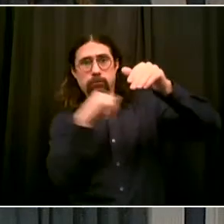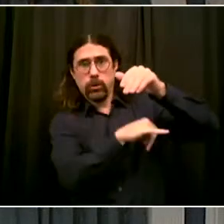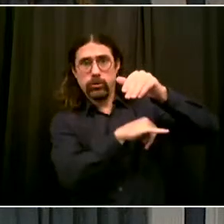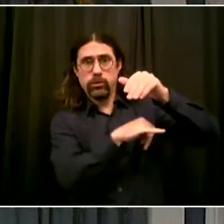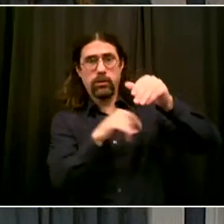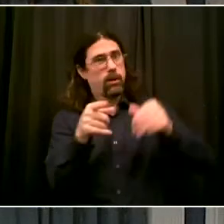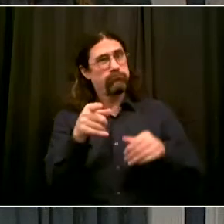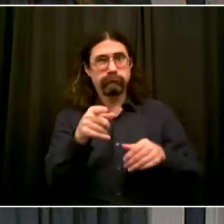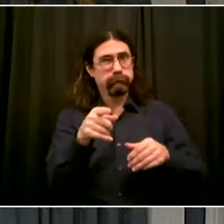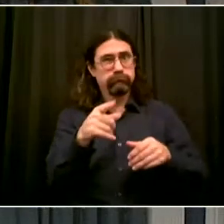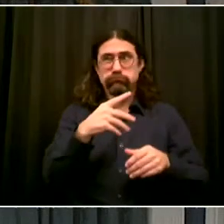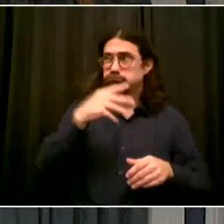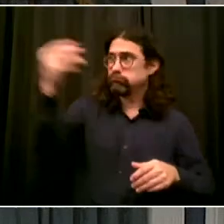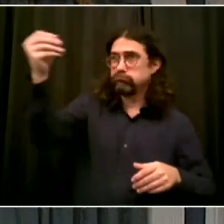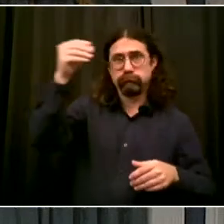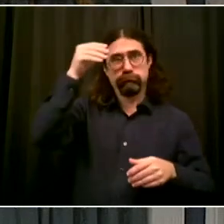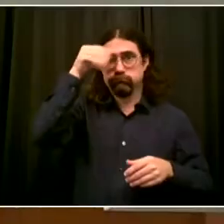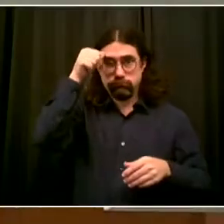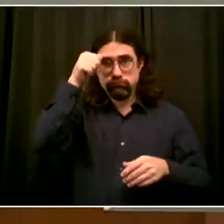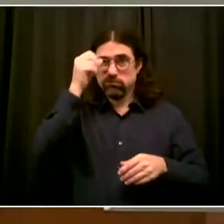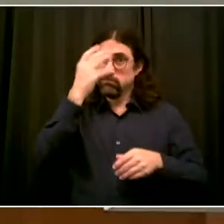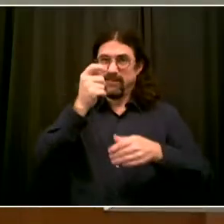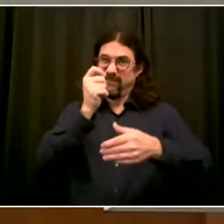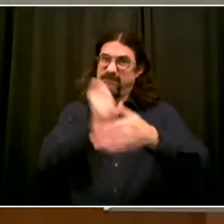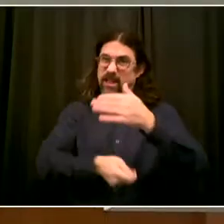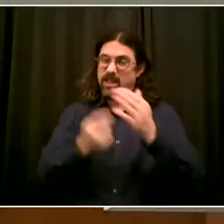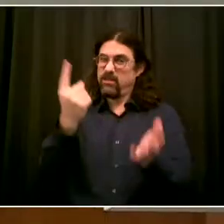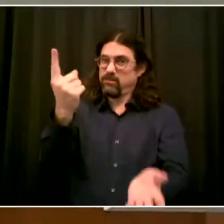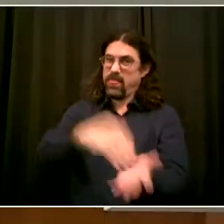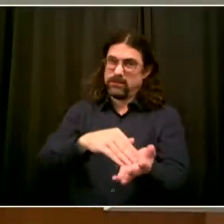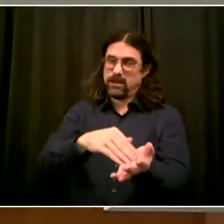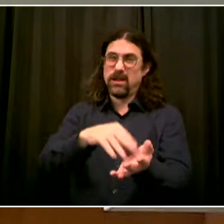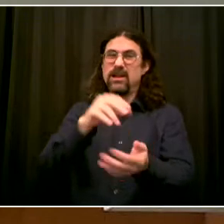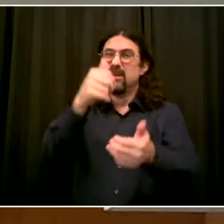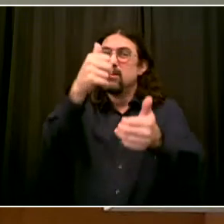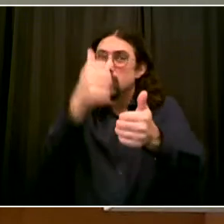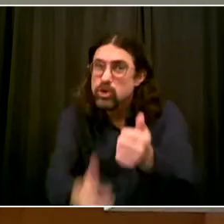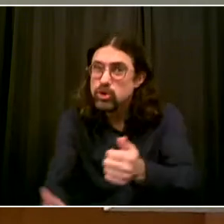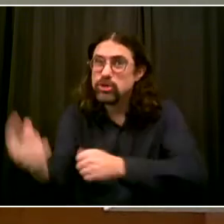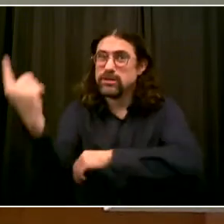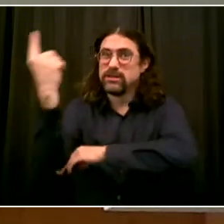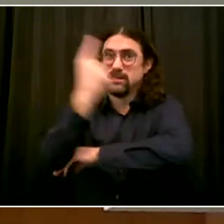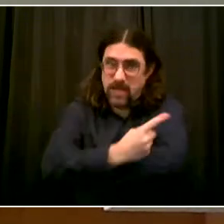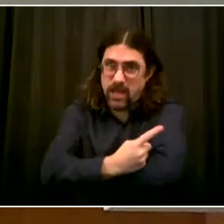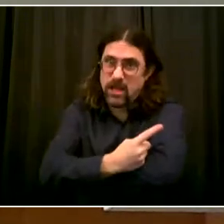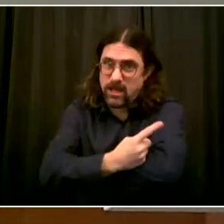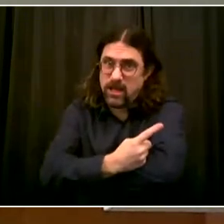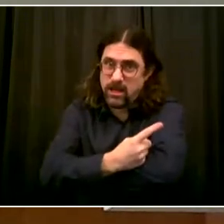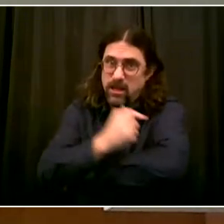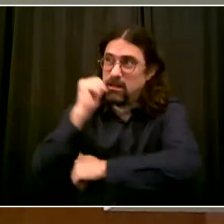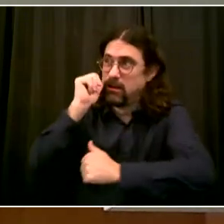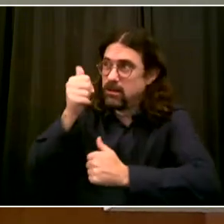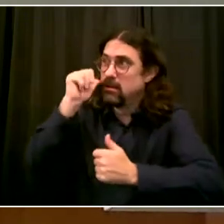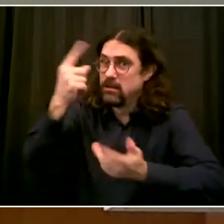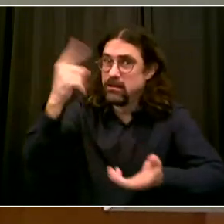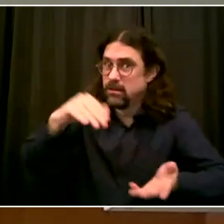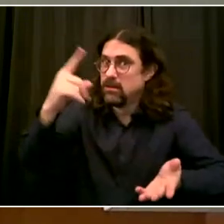WANT TO ADD? YES. THANK Y Y,OU,OU SIS. I WANT TO MAKE TWO ADDITIONAL POINTS. AND THIS WILL REFLECTING WHAT YOU SAID A MOMENT